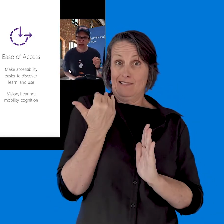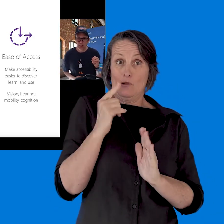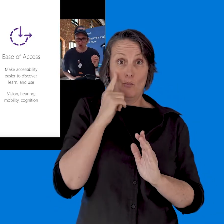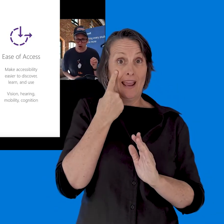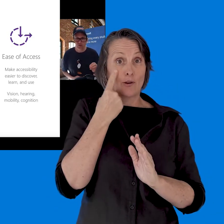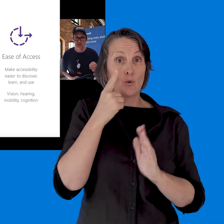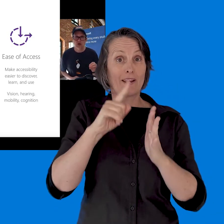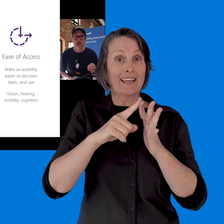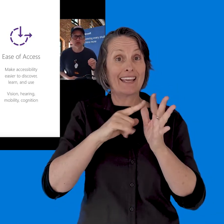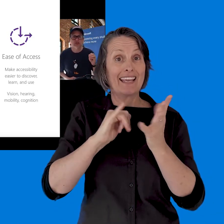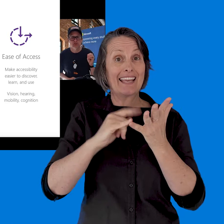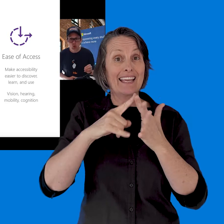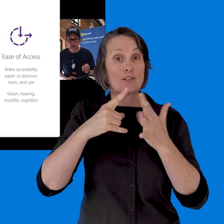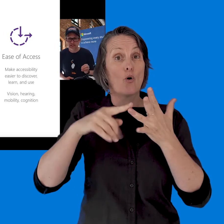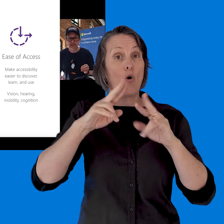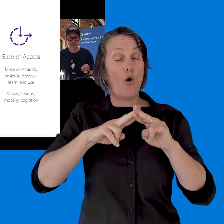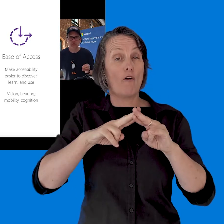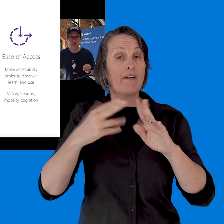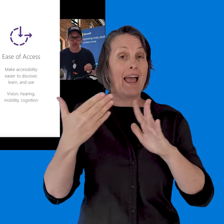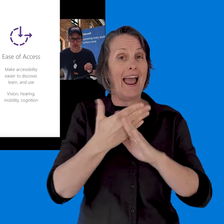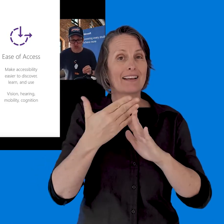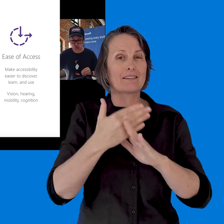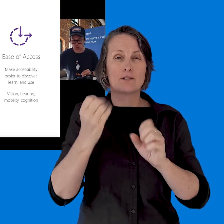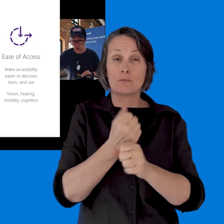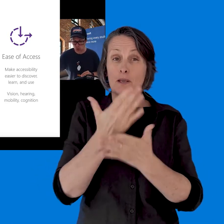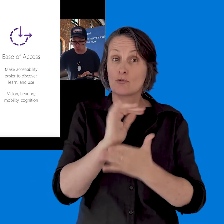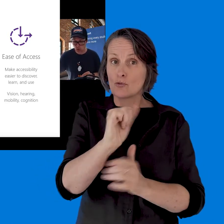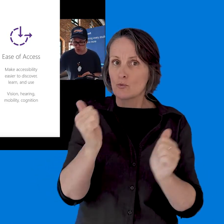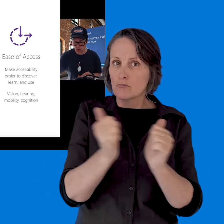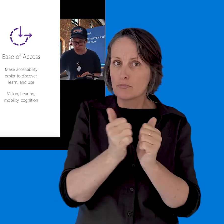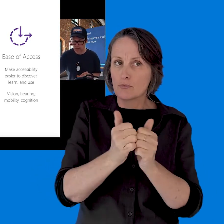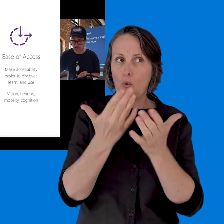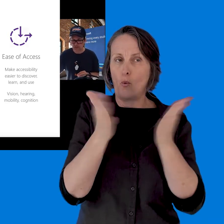make your office documents more accessible to your audience.